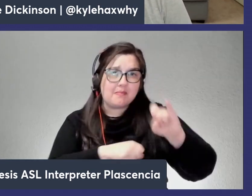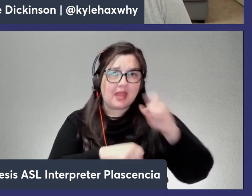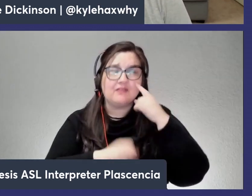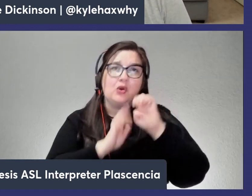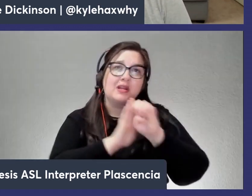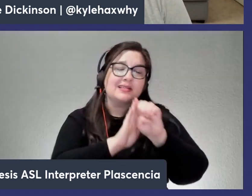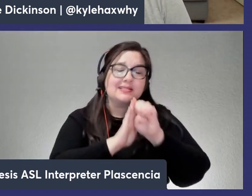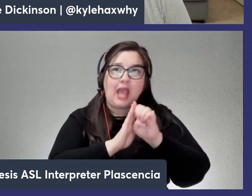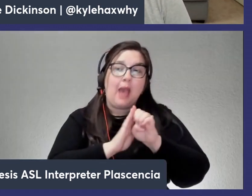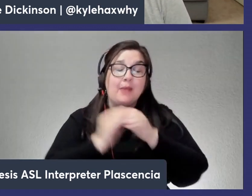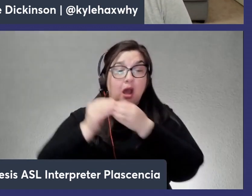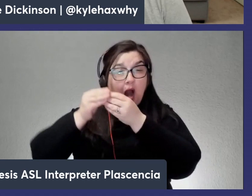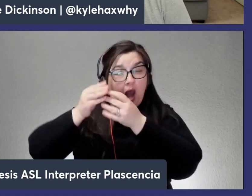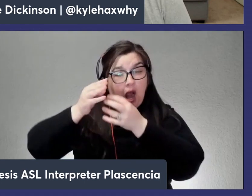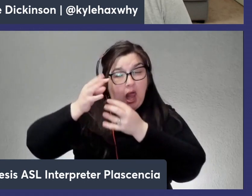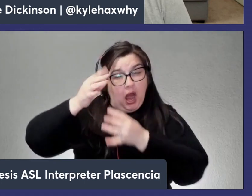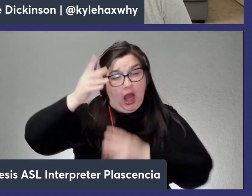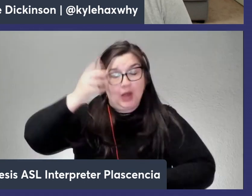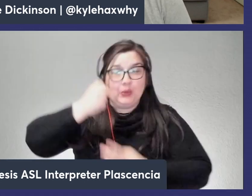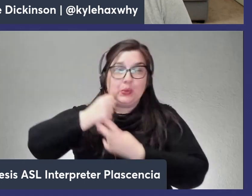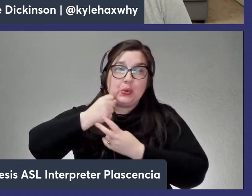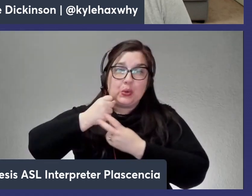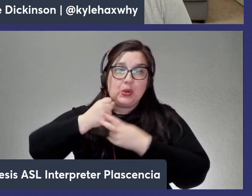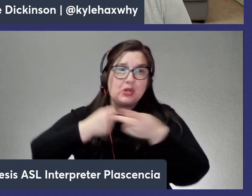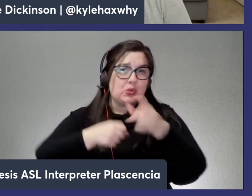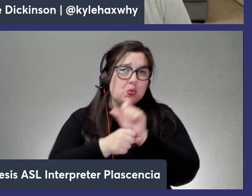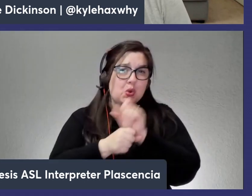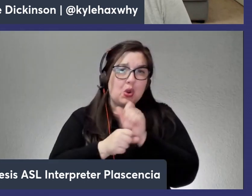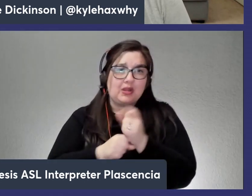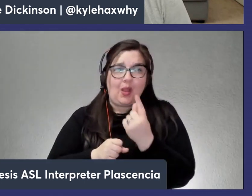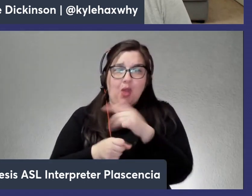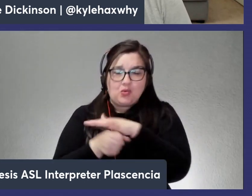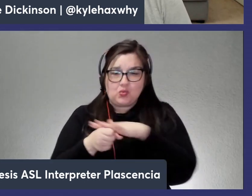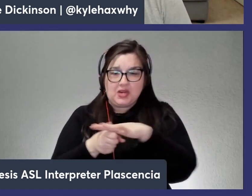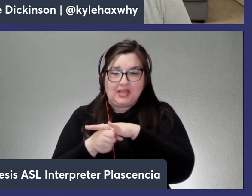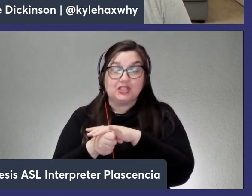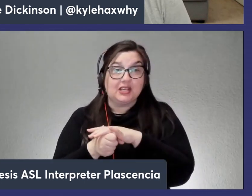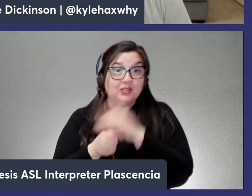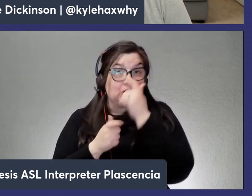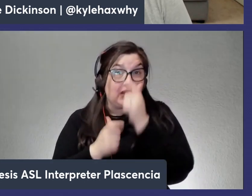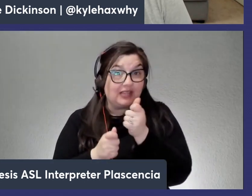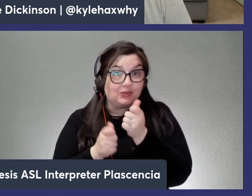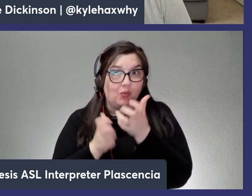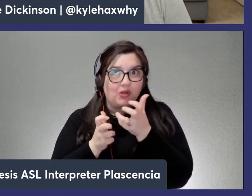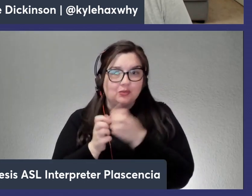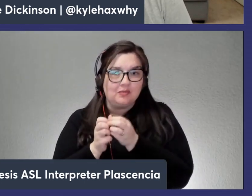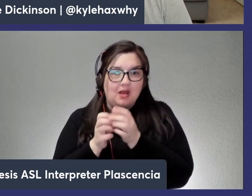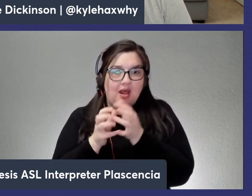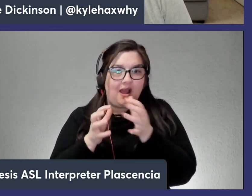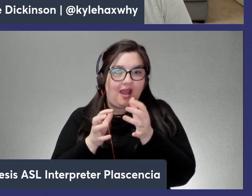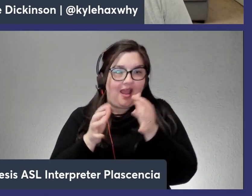You have been working in one region and you wanna expand to a new region. You have all the materials in one language.